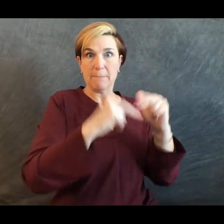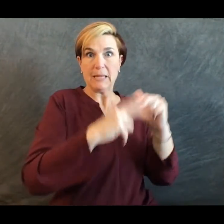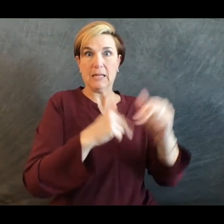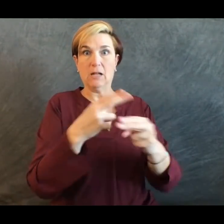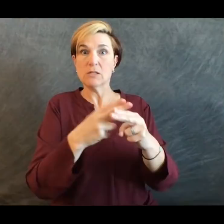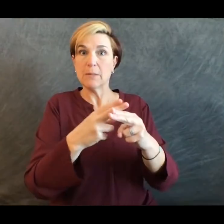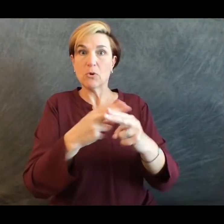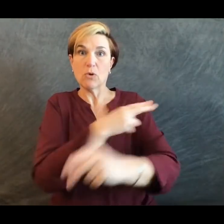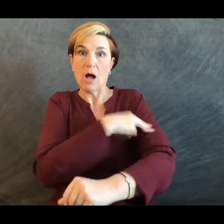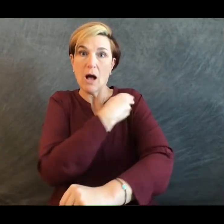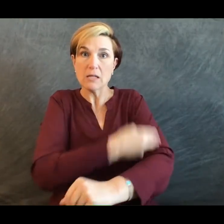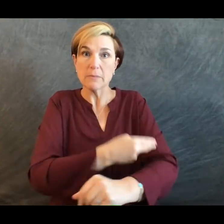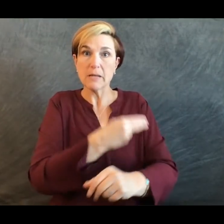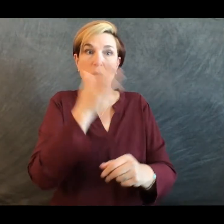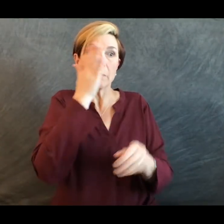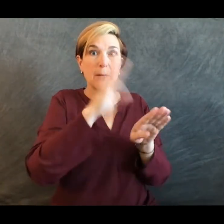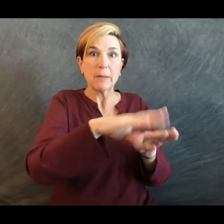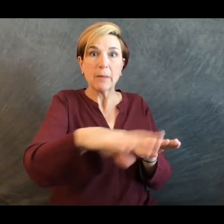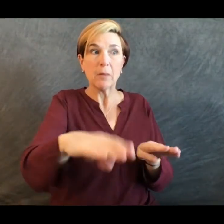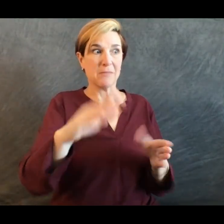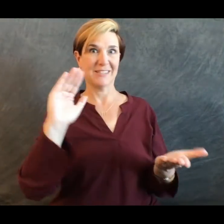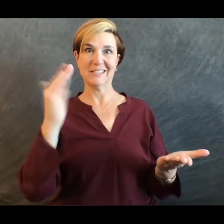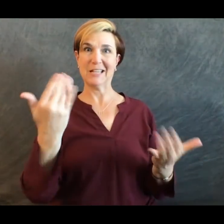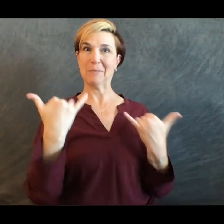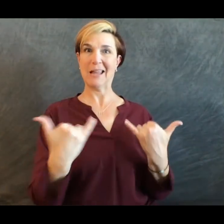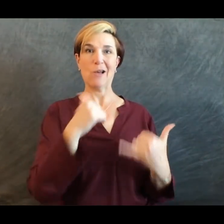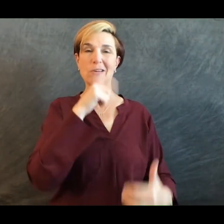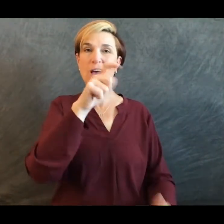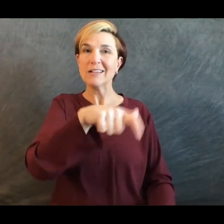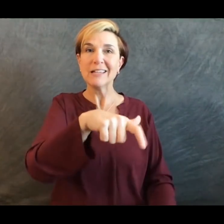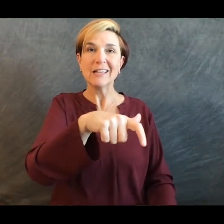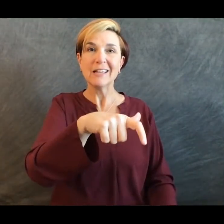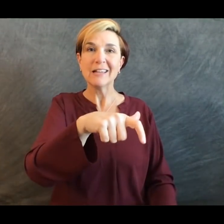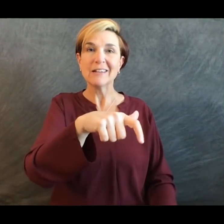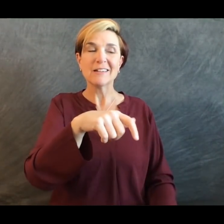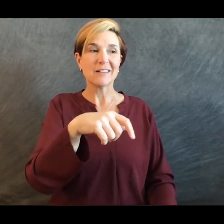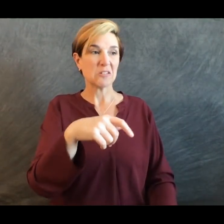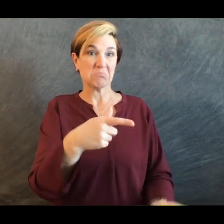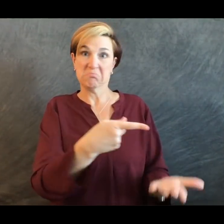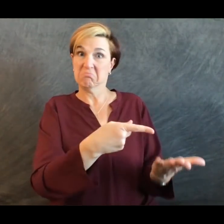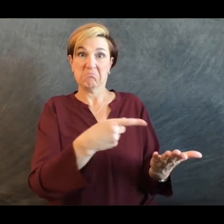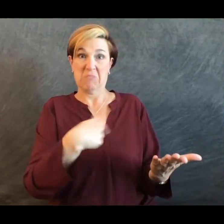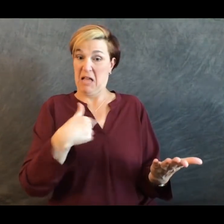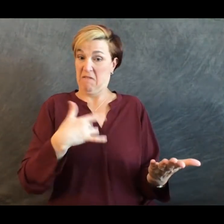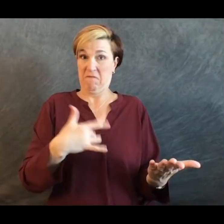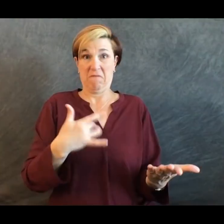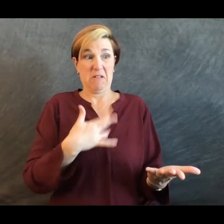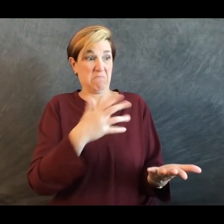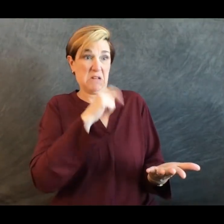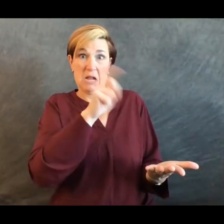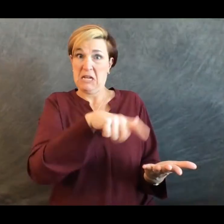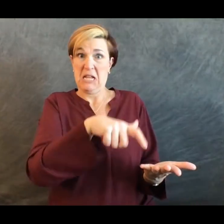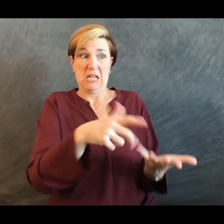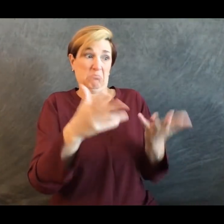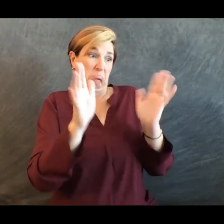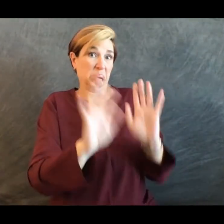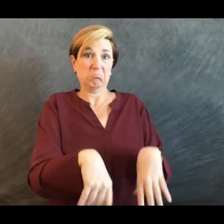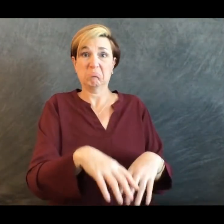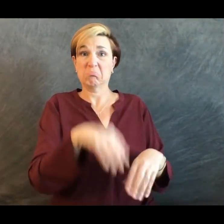going to be very well used because I think they've really I don't think they're going to need them or certainly not very many of them we built him a big